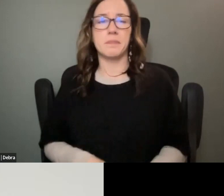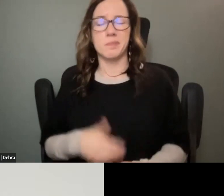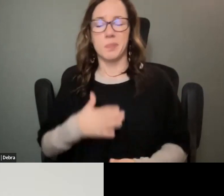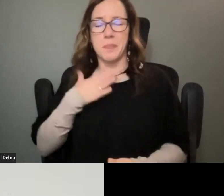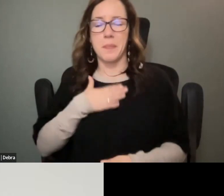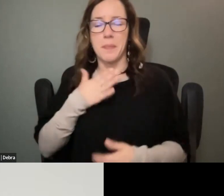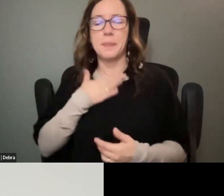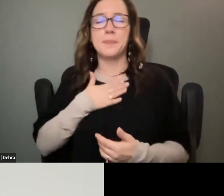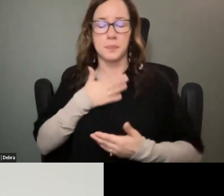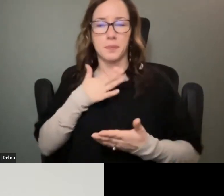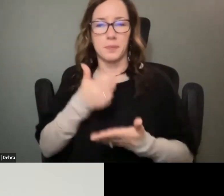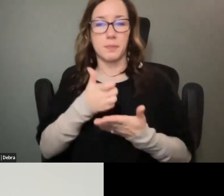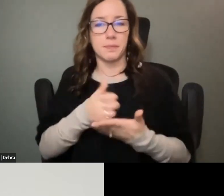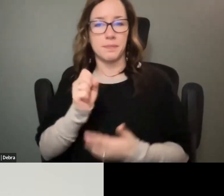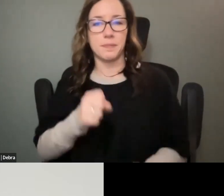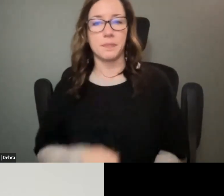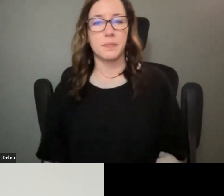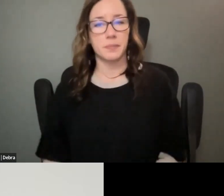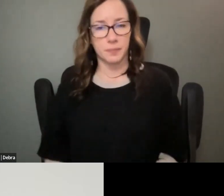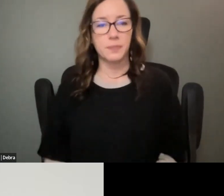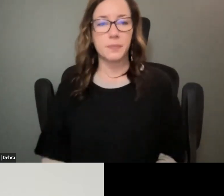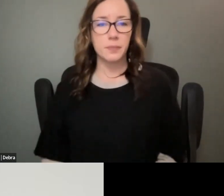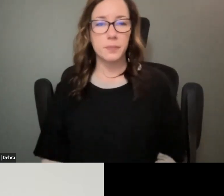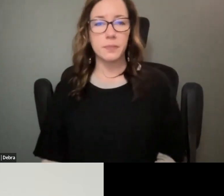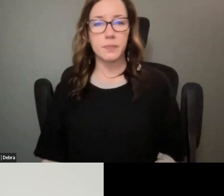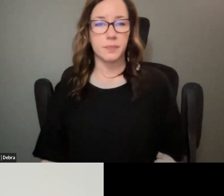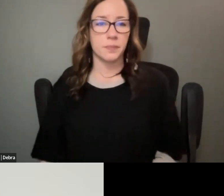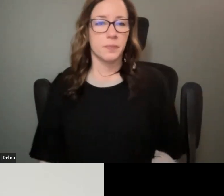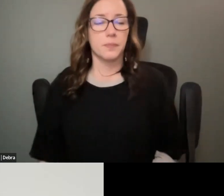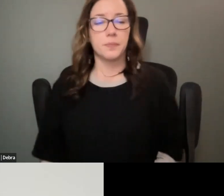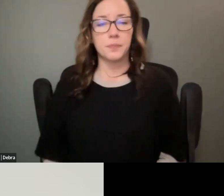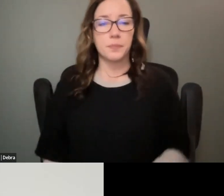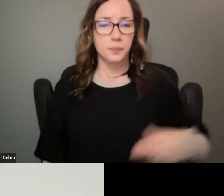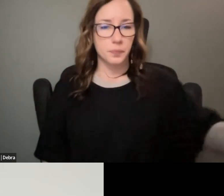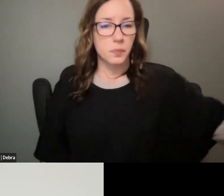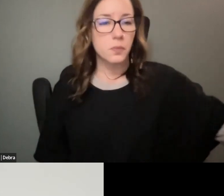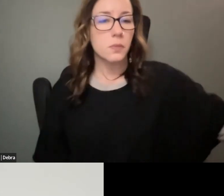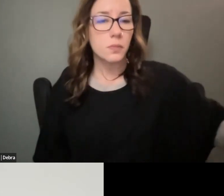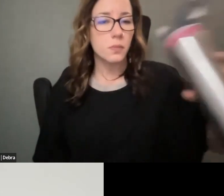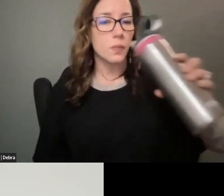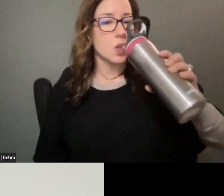help you thank you thank you thank you So we do have a question in the chat, can